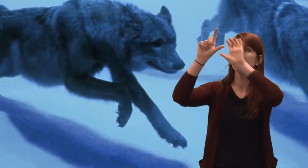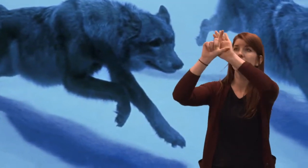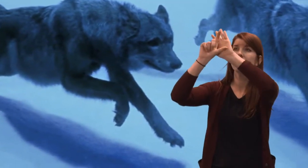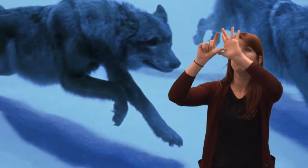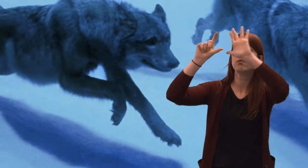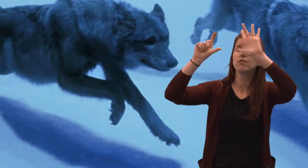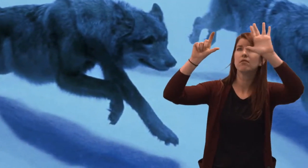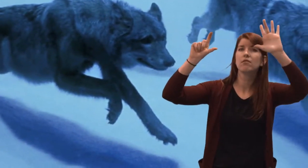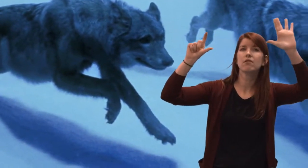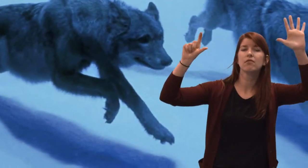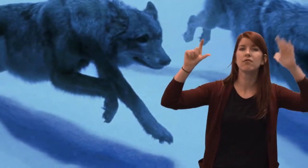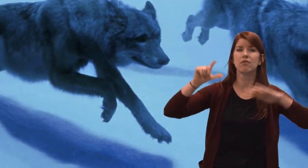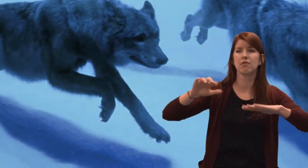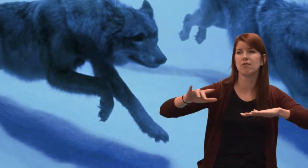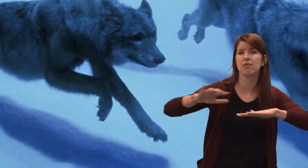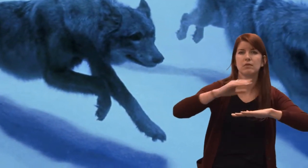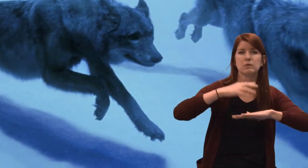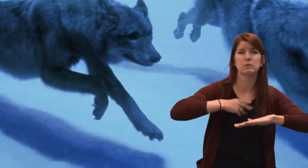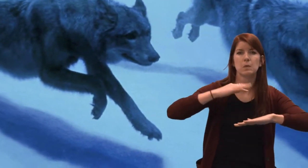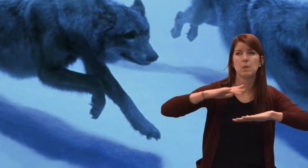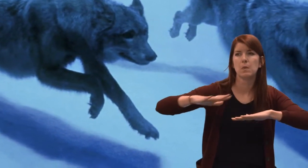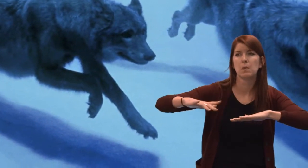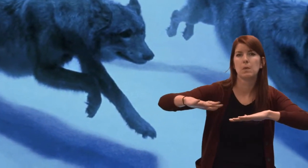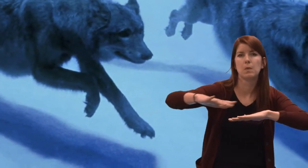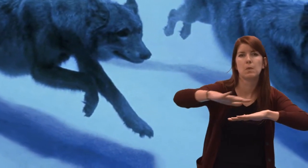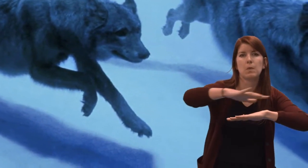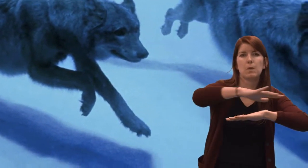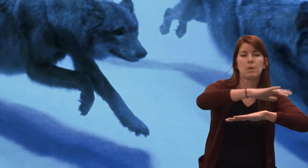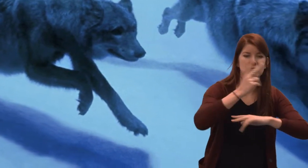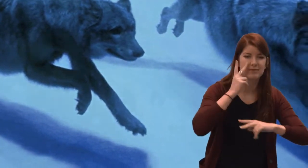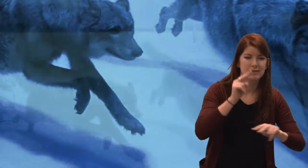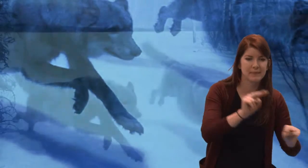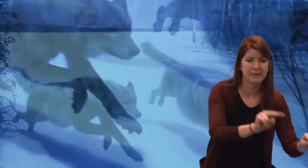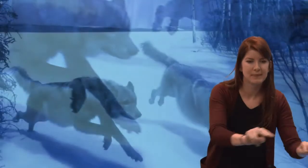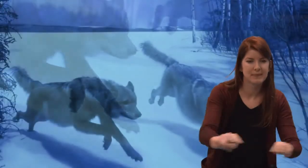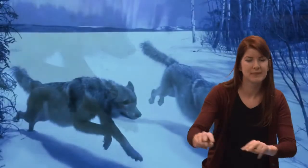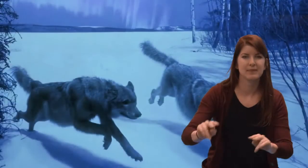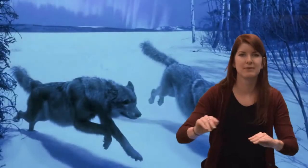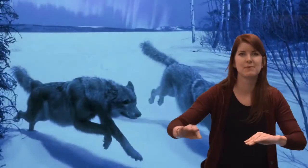out across the snow, at the viewers' feet, and across the lake,